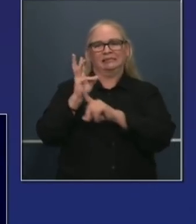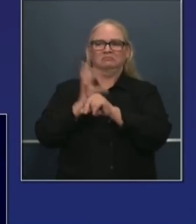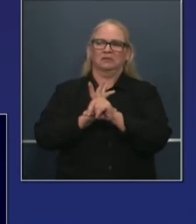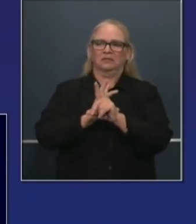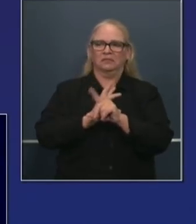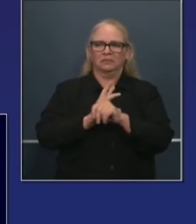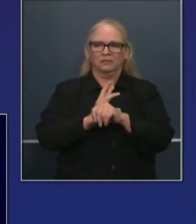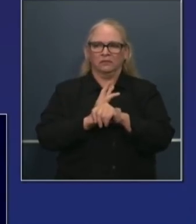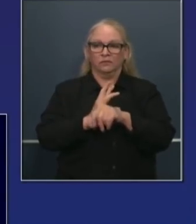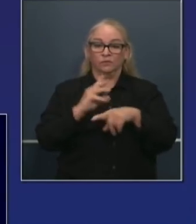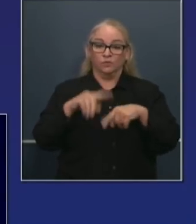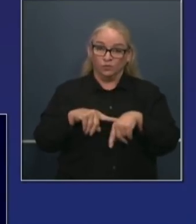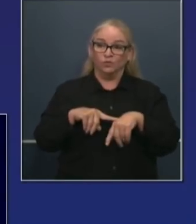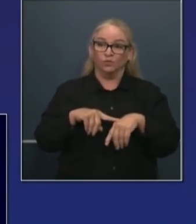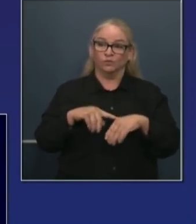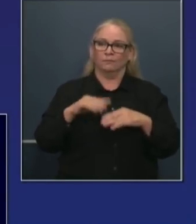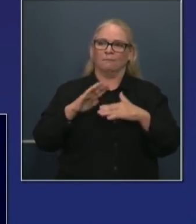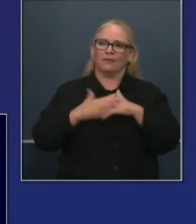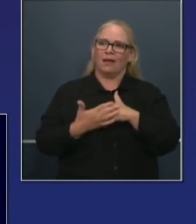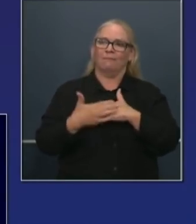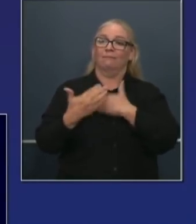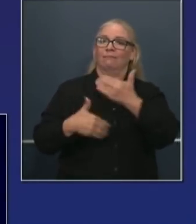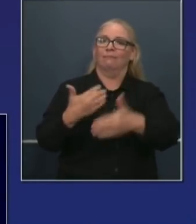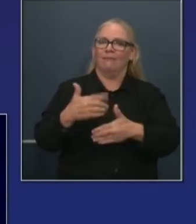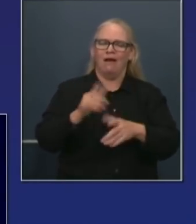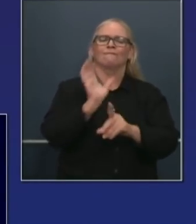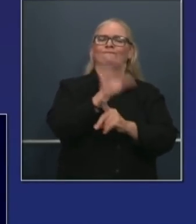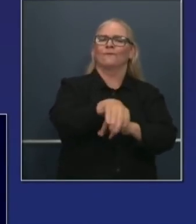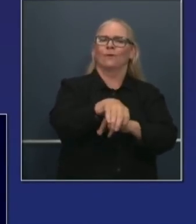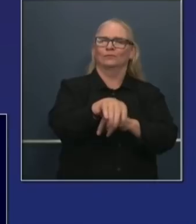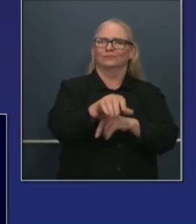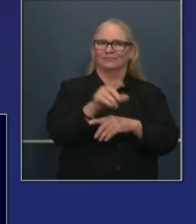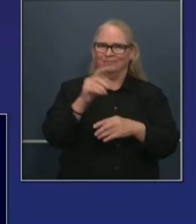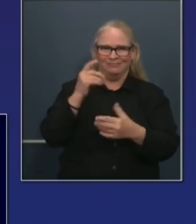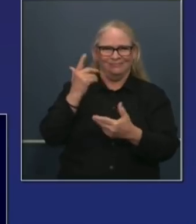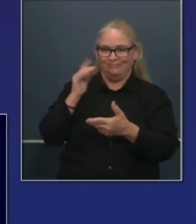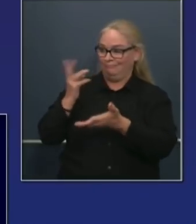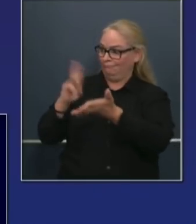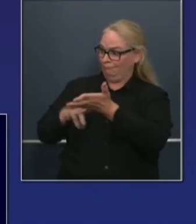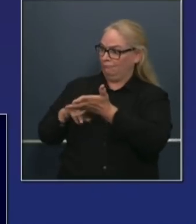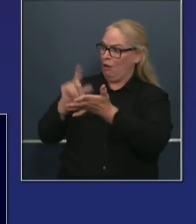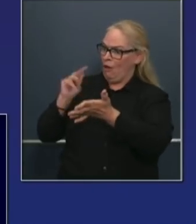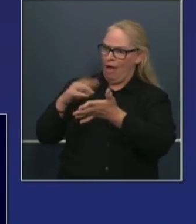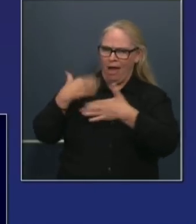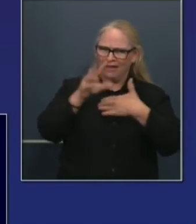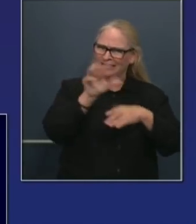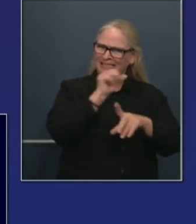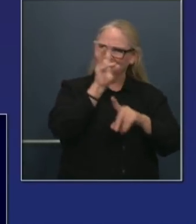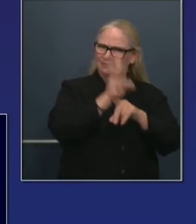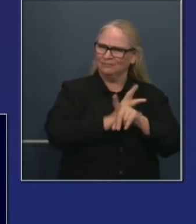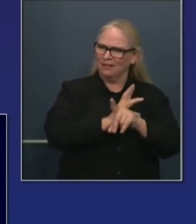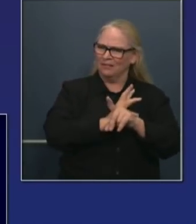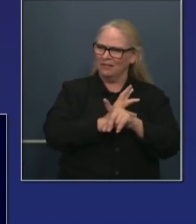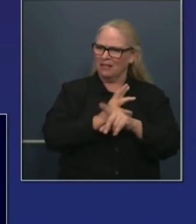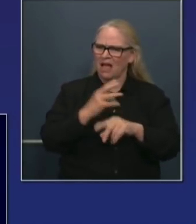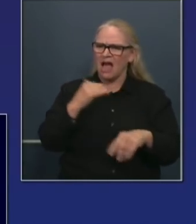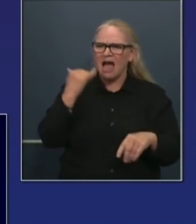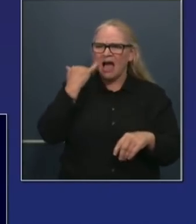EITHER AND THAT IS IT COULD TAKE SIX PLUS MONTHS TO MOVE AN ENFORCEMENT ACTION. SIX MONTHS IN THE MIDST OF A